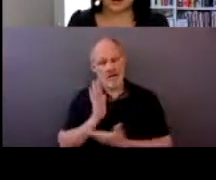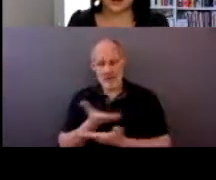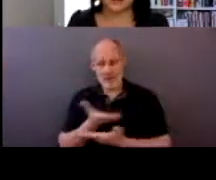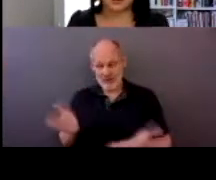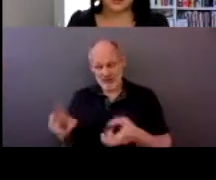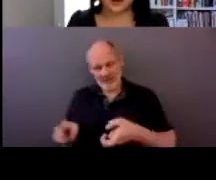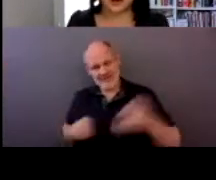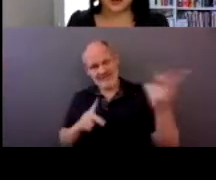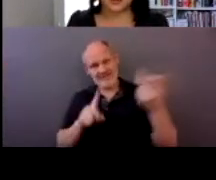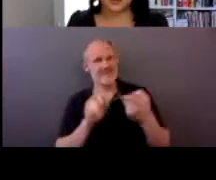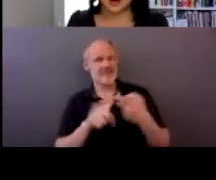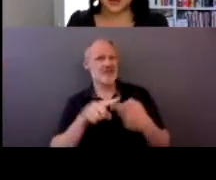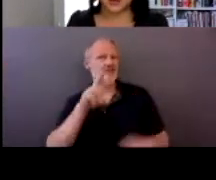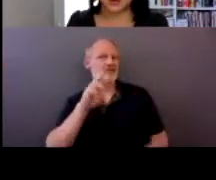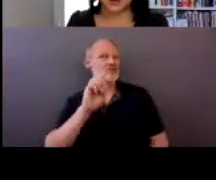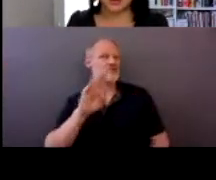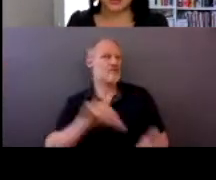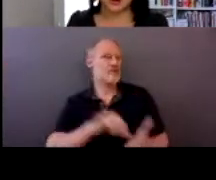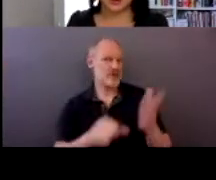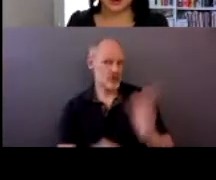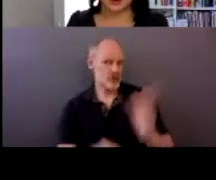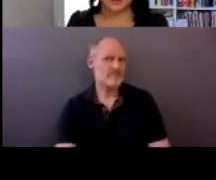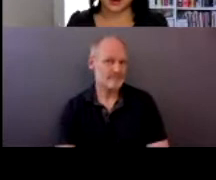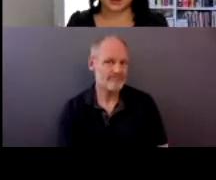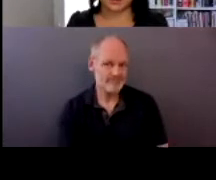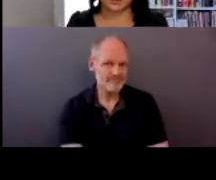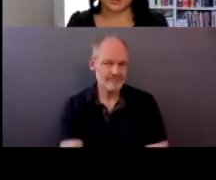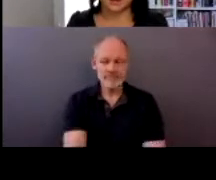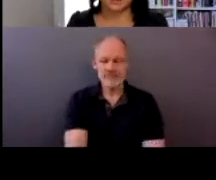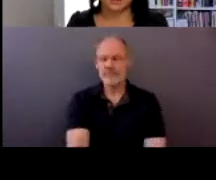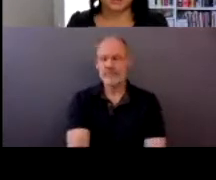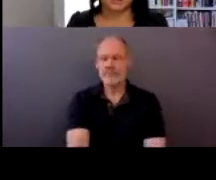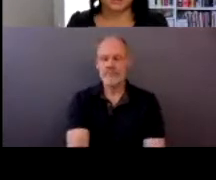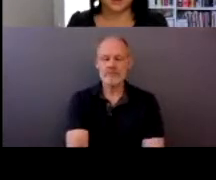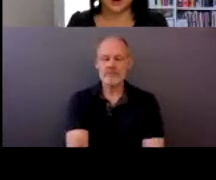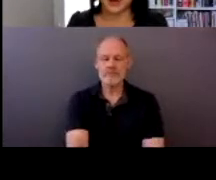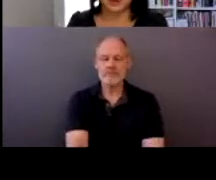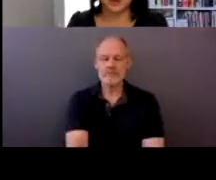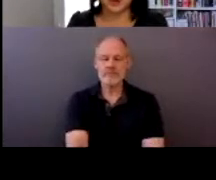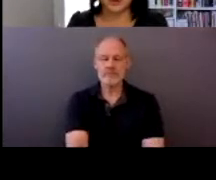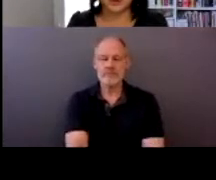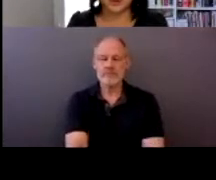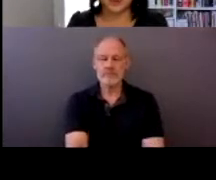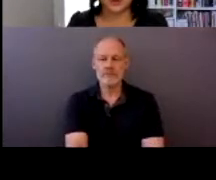And part of that was actually offering a one-contact point for people who might